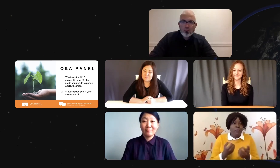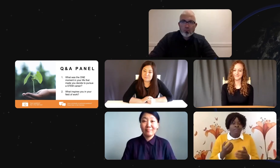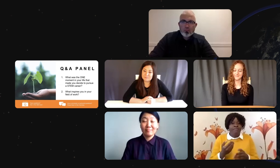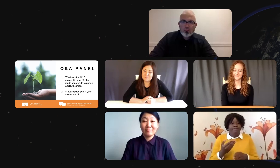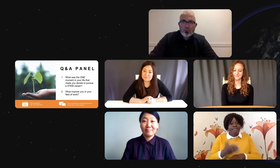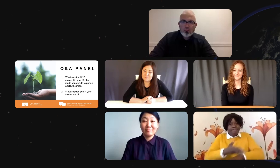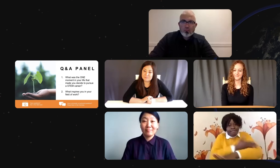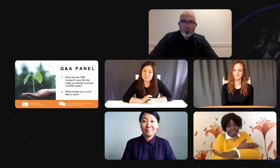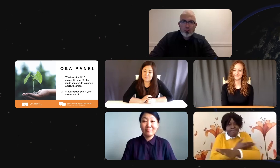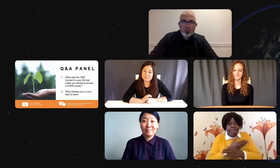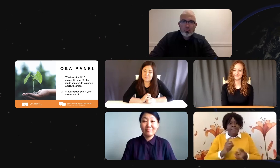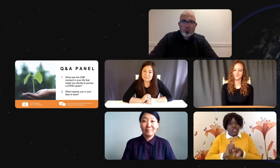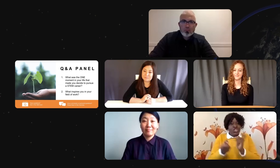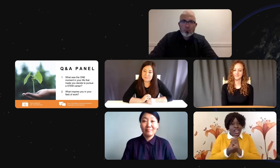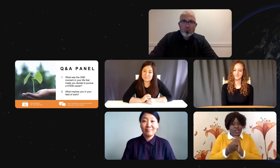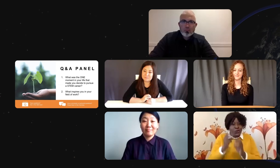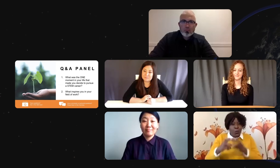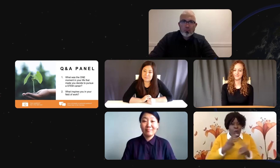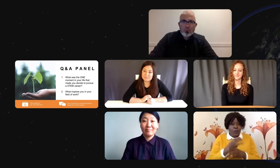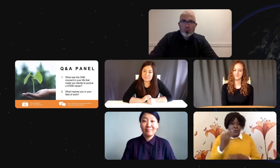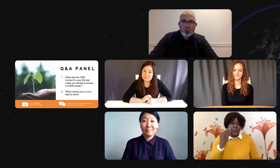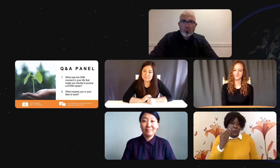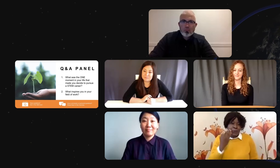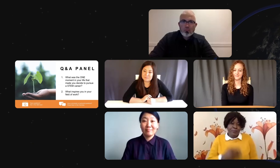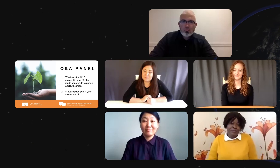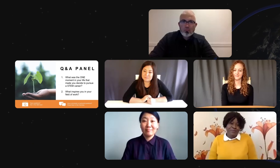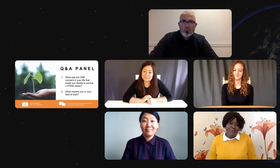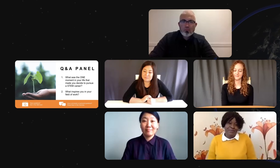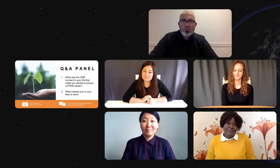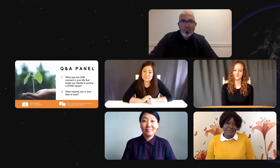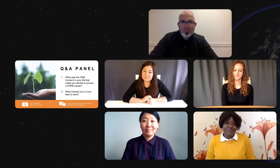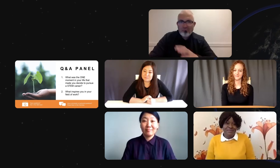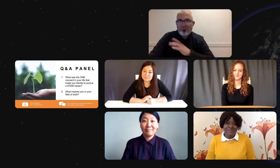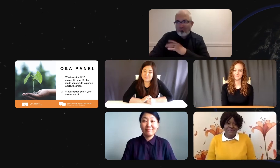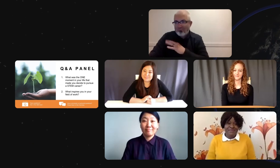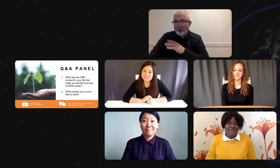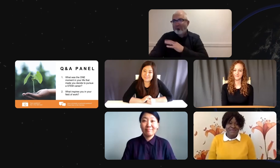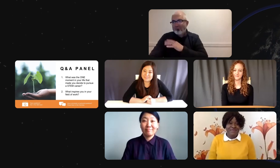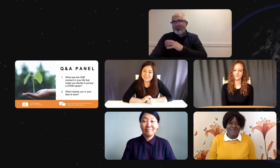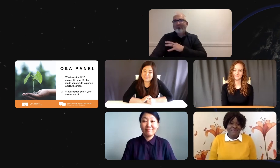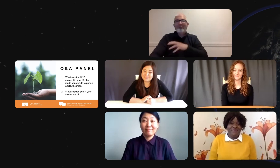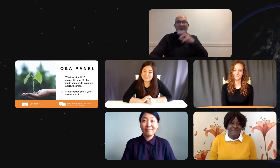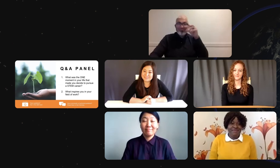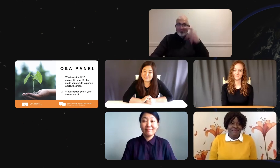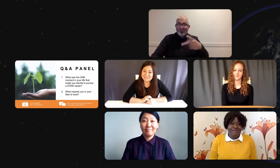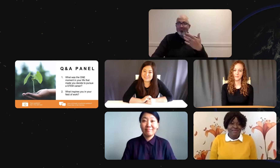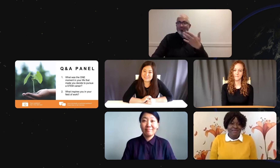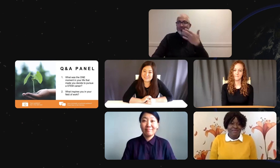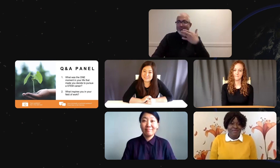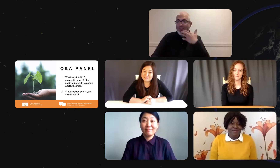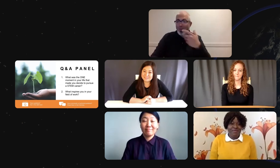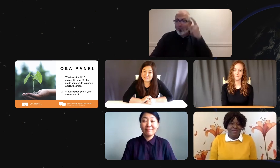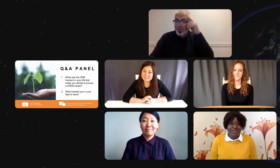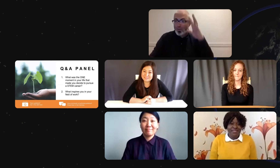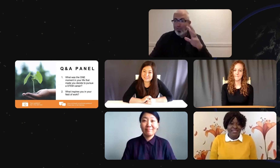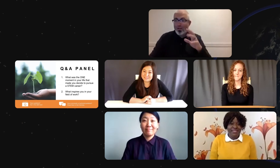So, I really advocate for changes in improving the world. Nice!